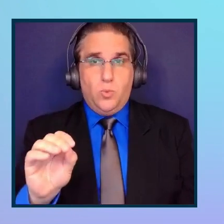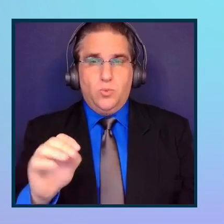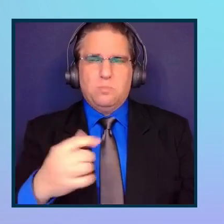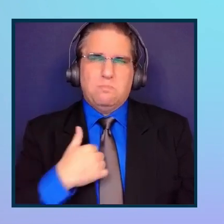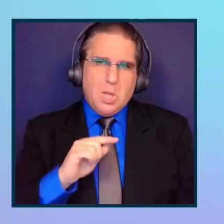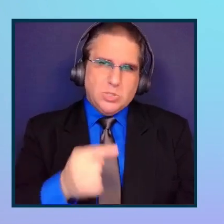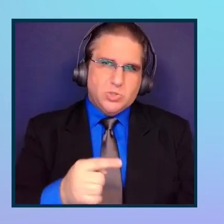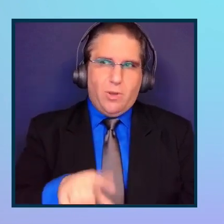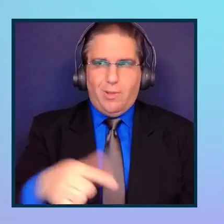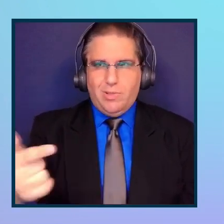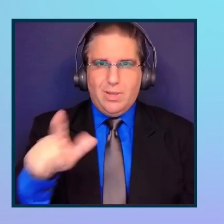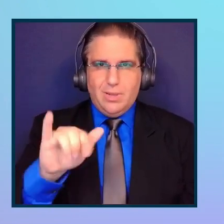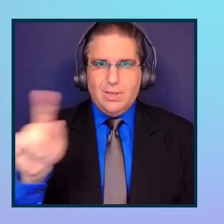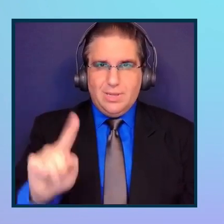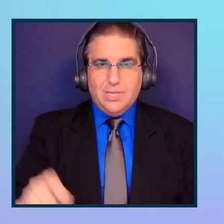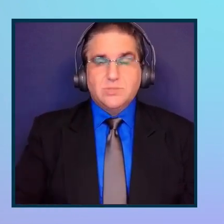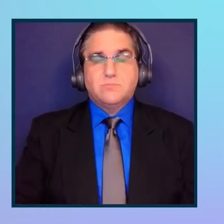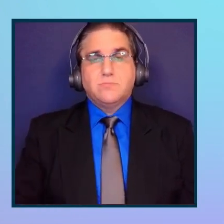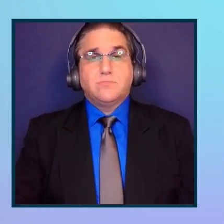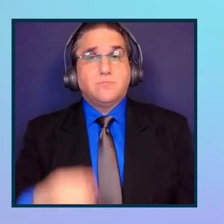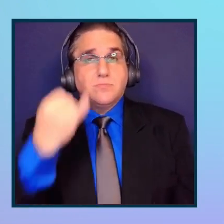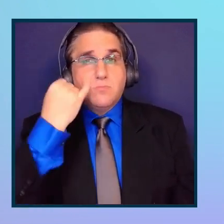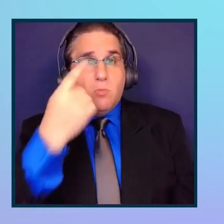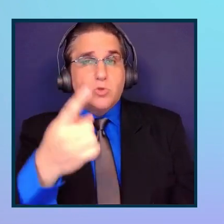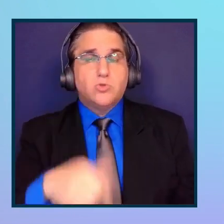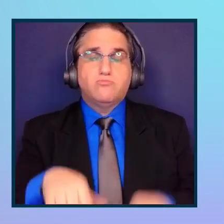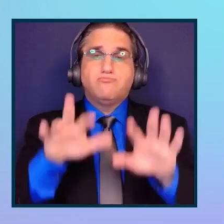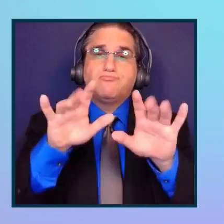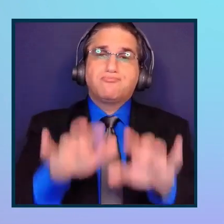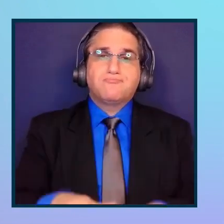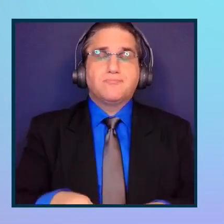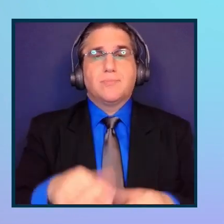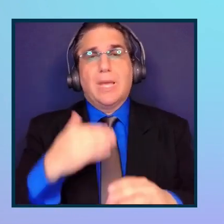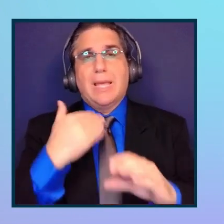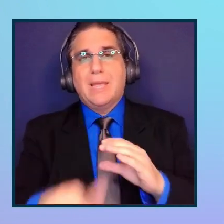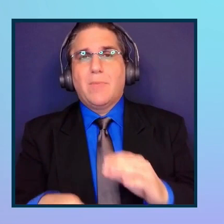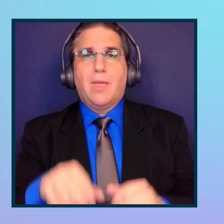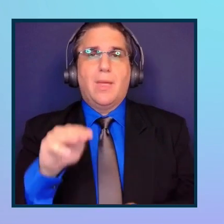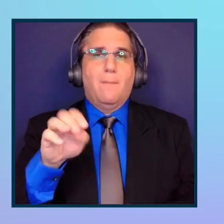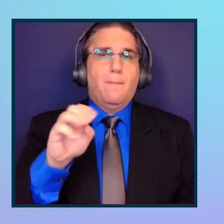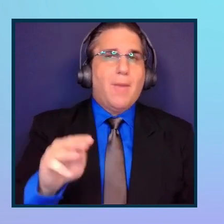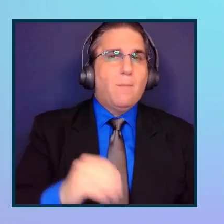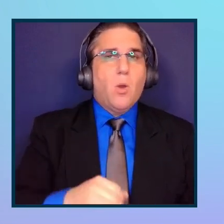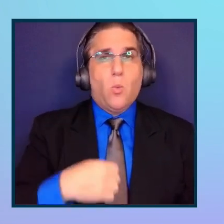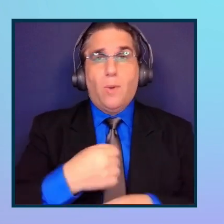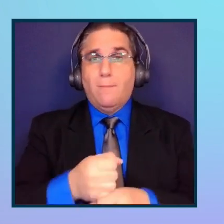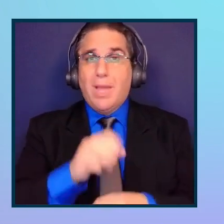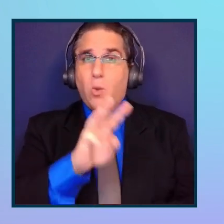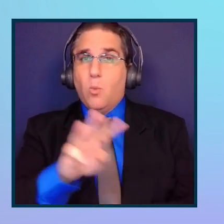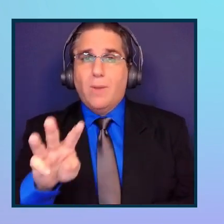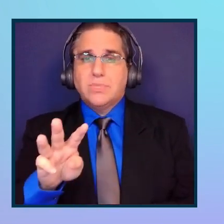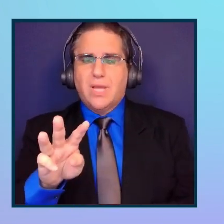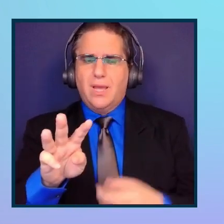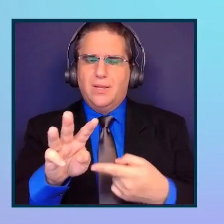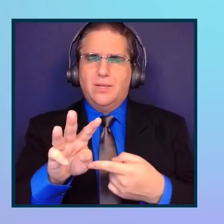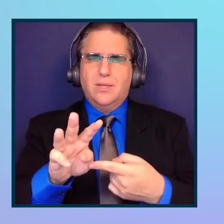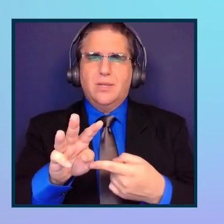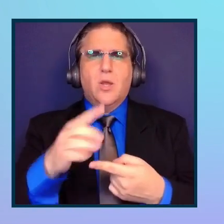This work you're doing, this memo you're writing, this website you're designing, who is it for? Who really is it for?